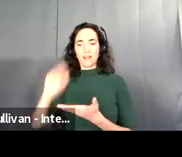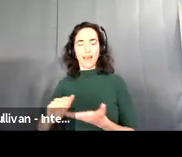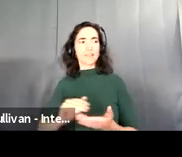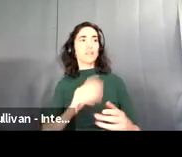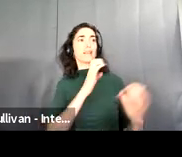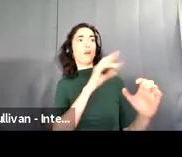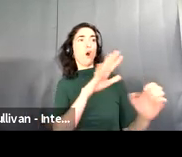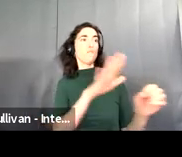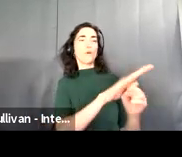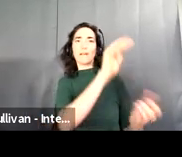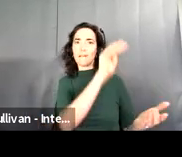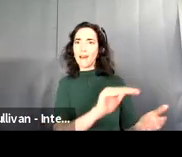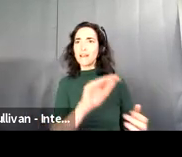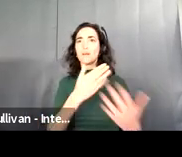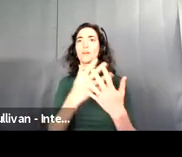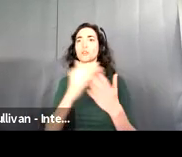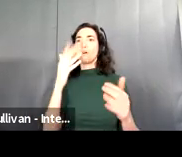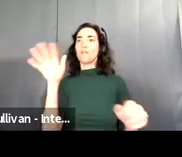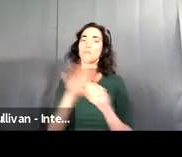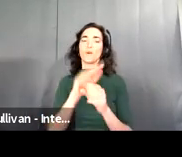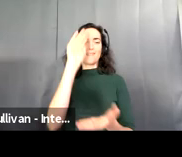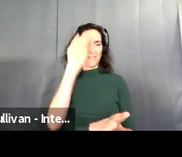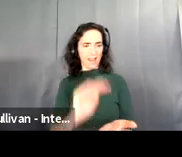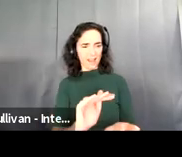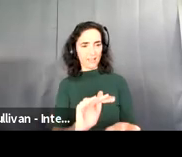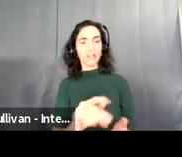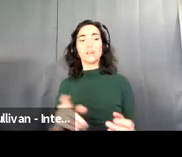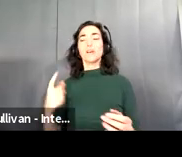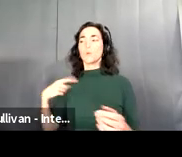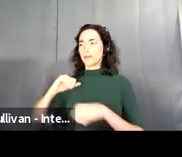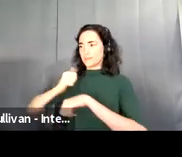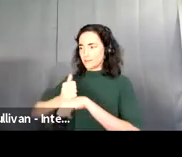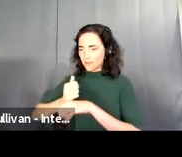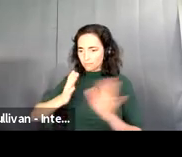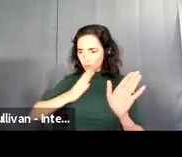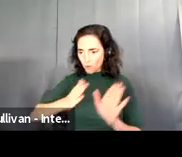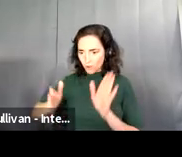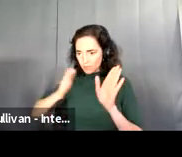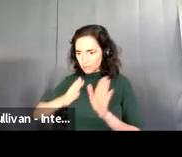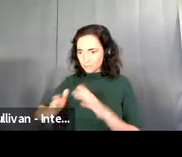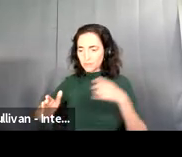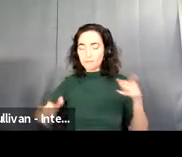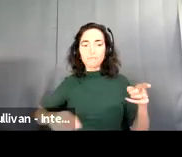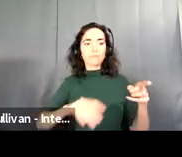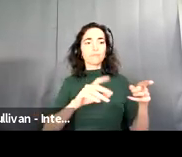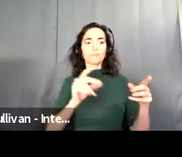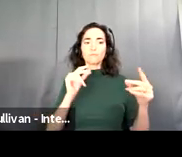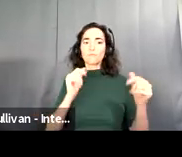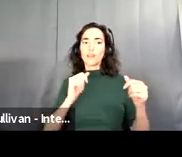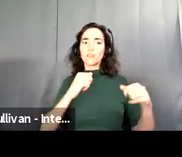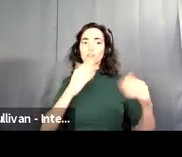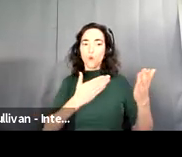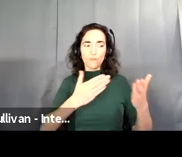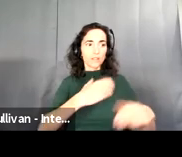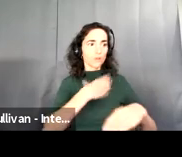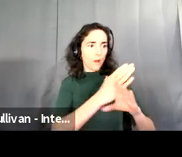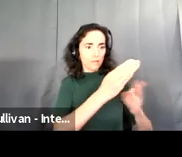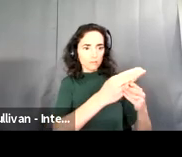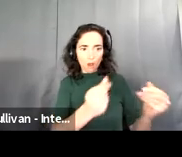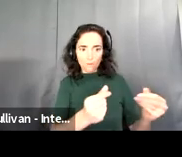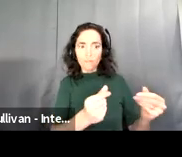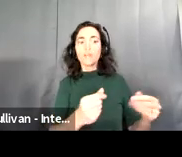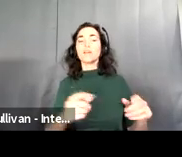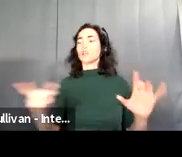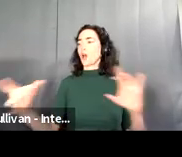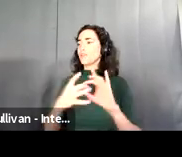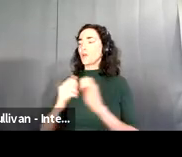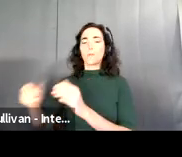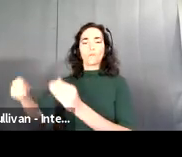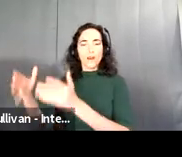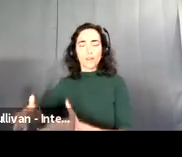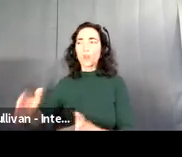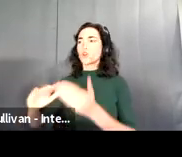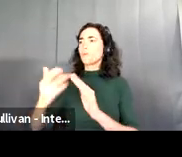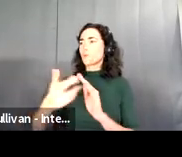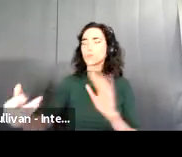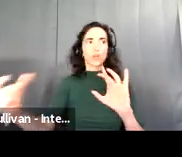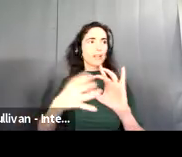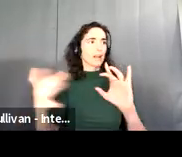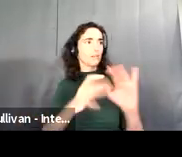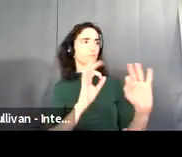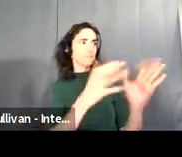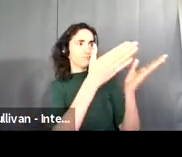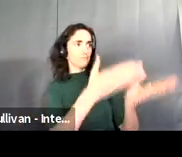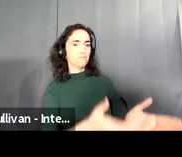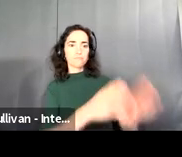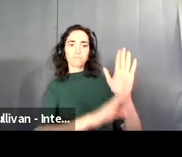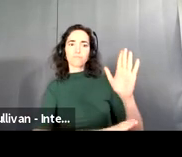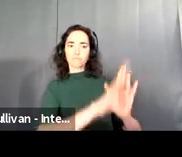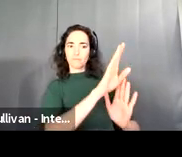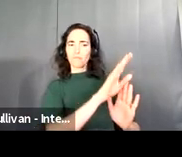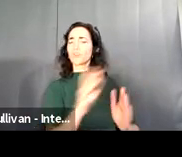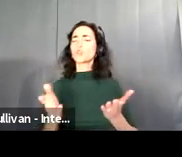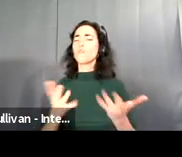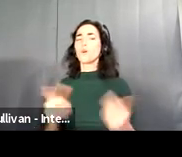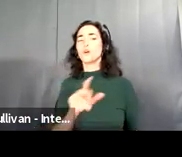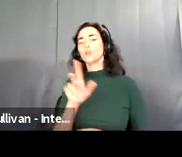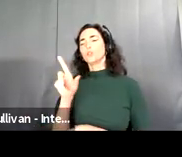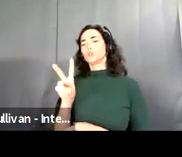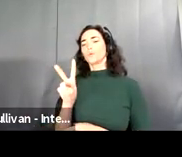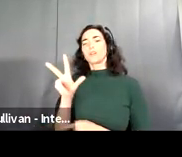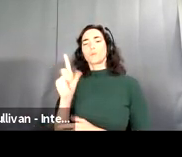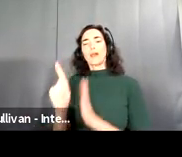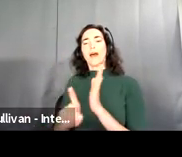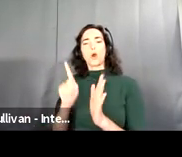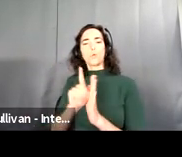We created a safety net to stabilize people with mental health, and or substance use challenges, by providing immediate crisis services and connecting them with service providers and community resources services include 23 our observation unit.